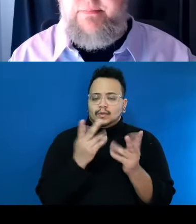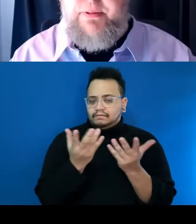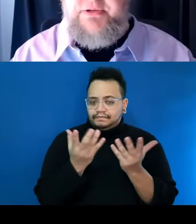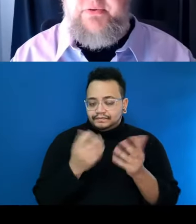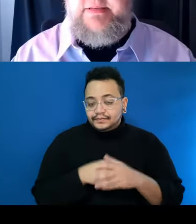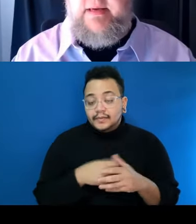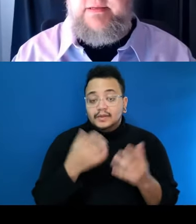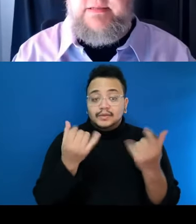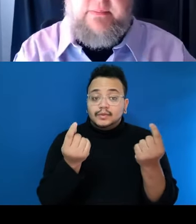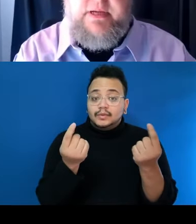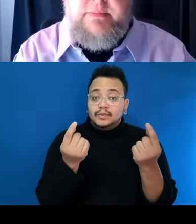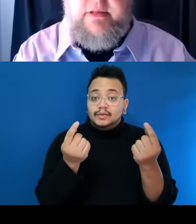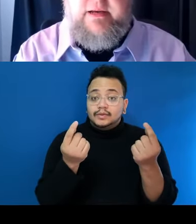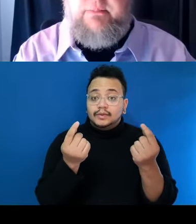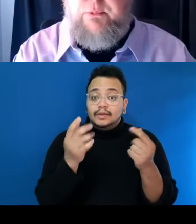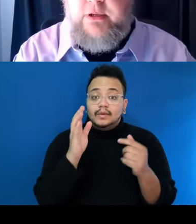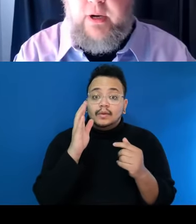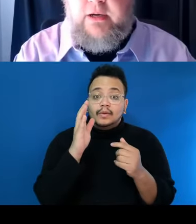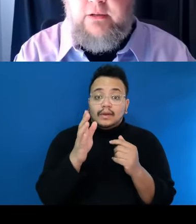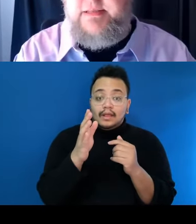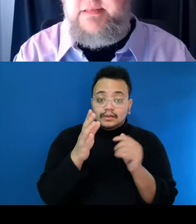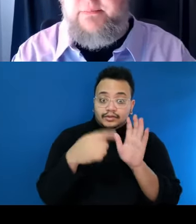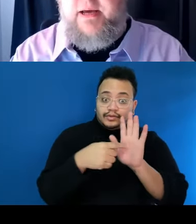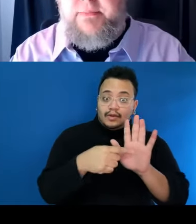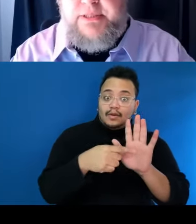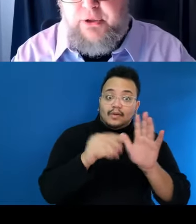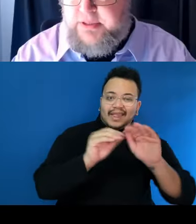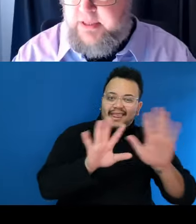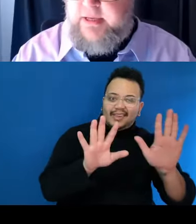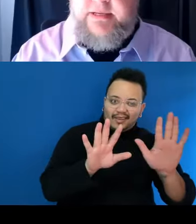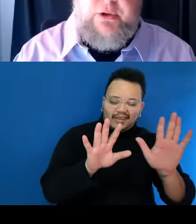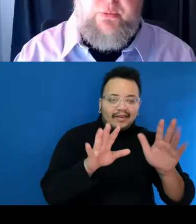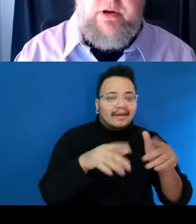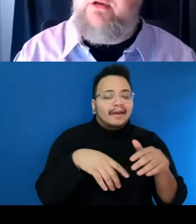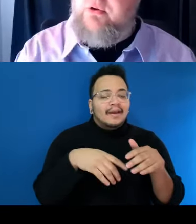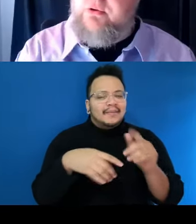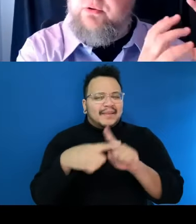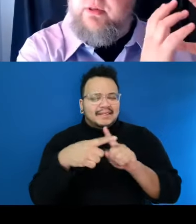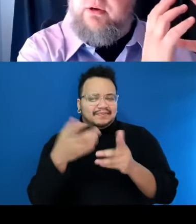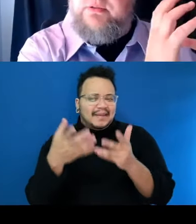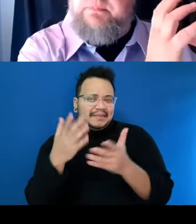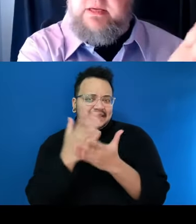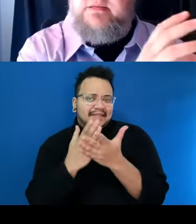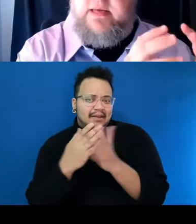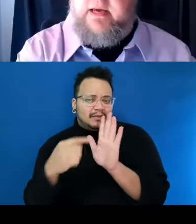is a bunch of things that sometimes line up really well and sometimes don't. So, we're gonna go through those pieces